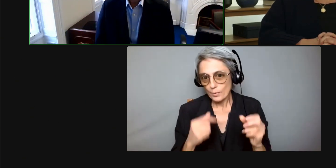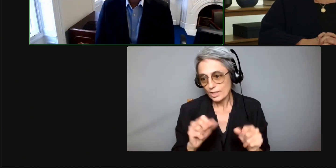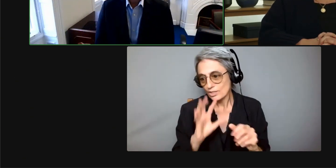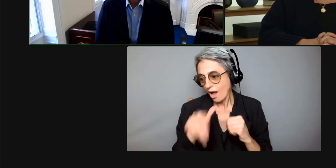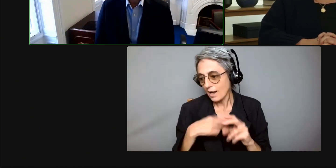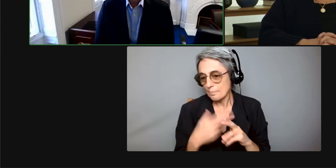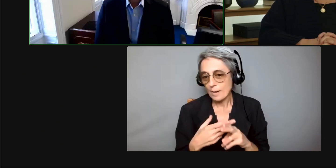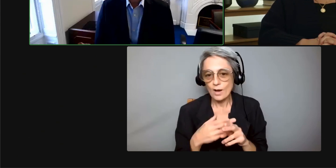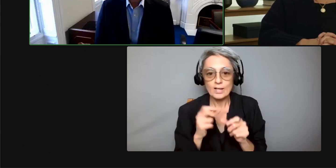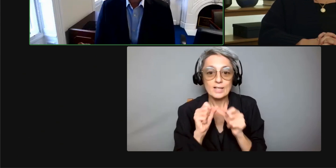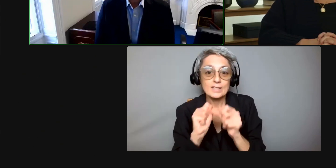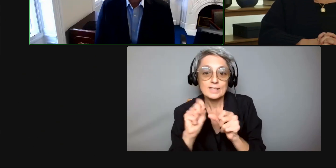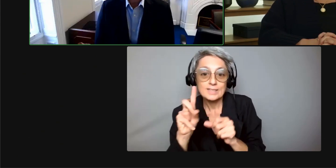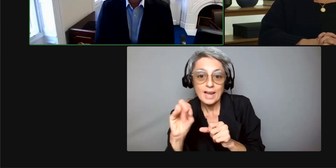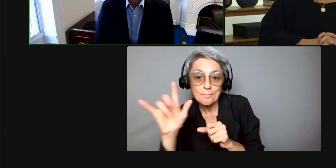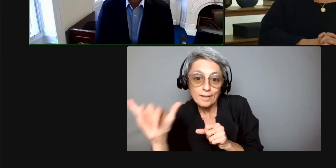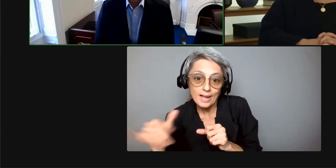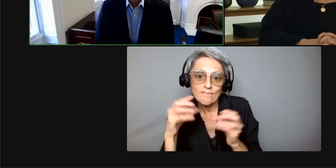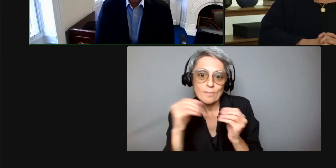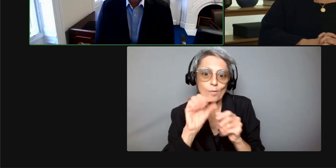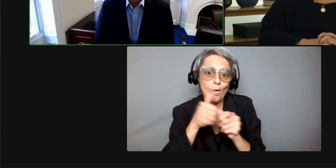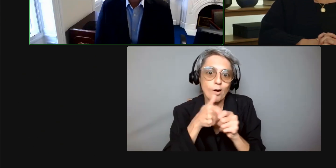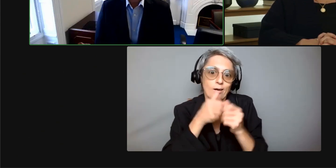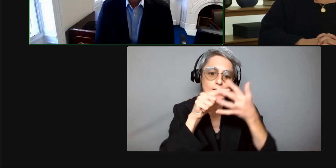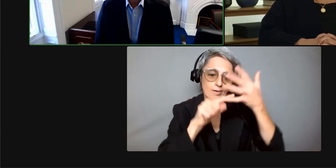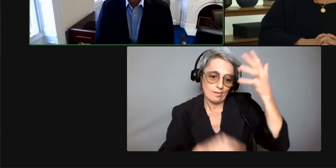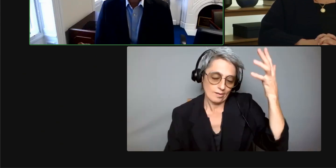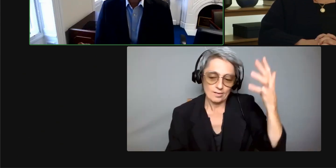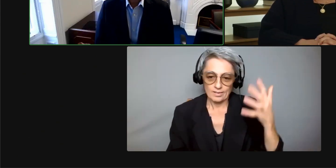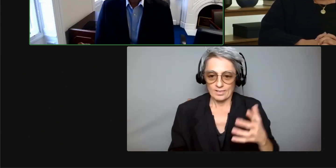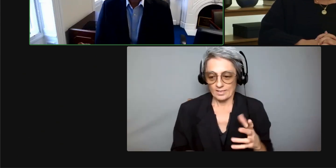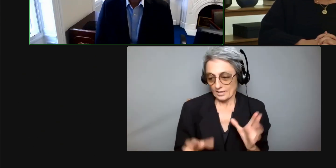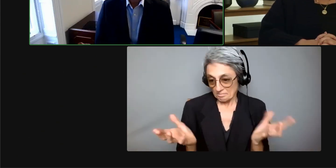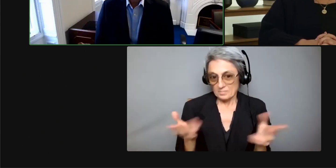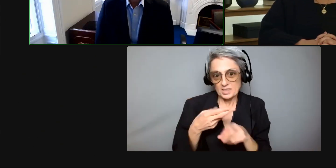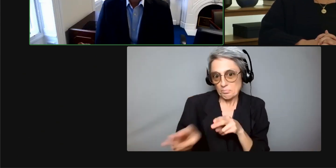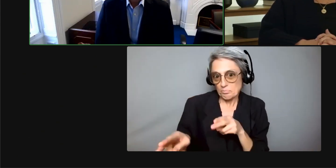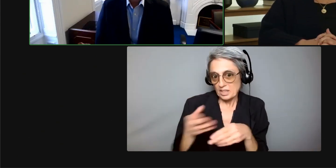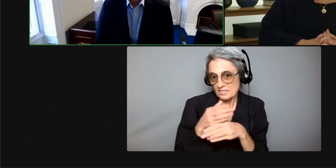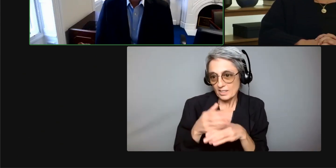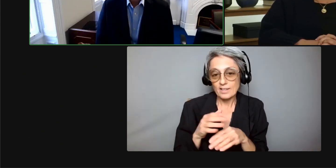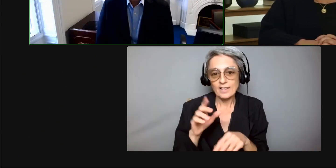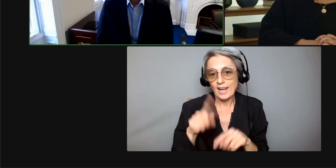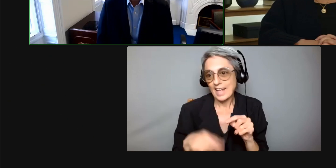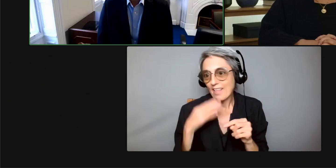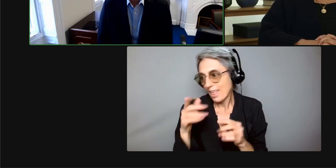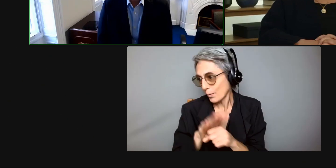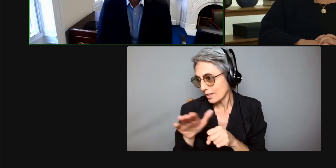so much you've shared in this brief time. So I can't thank you enough. All the best to you for what remains of 2022